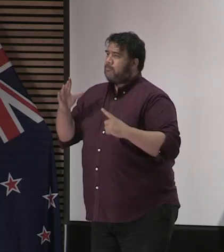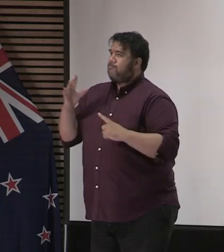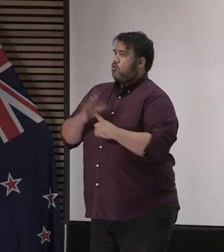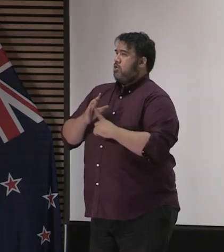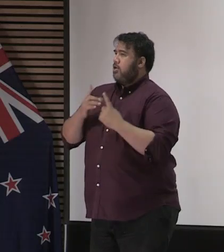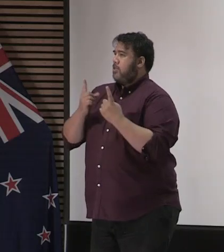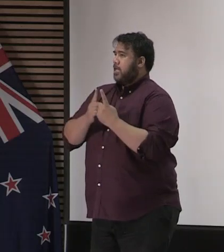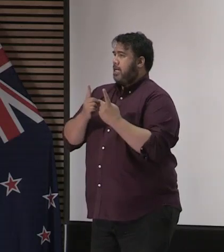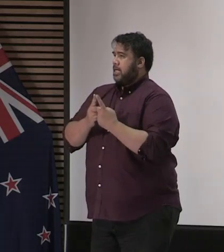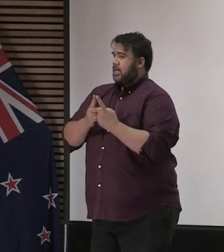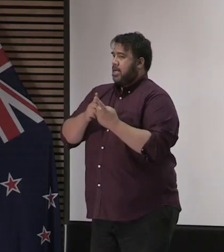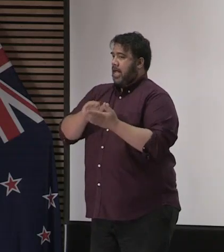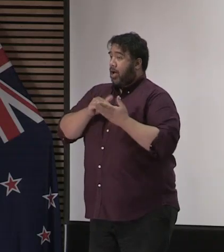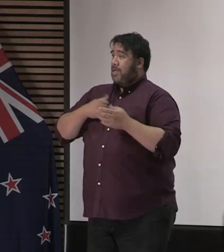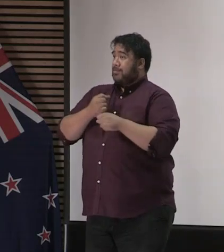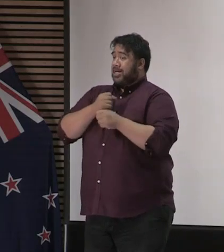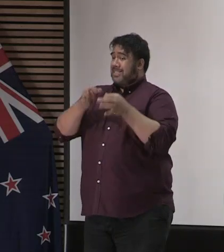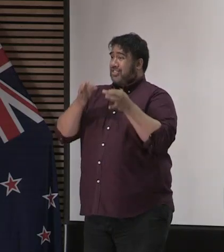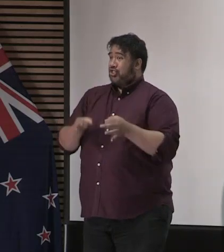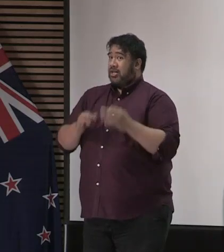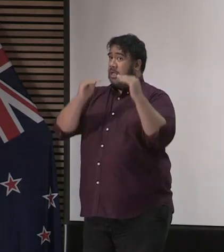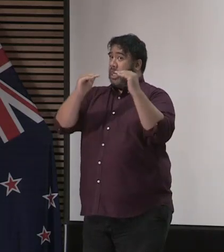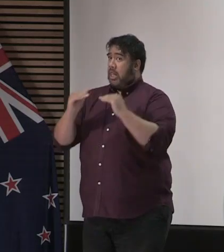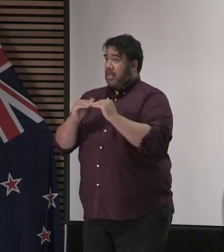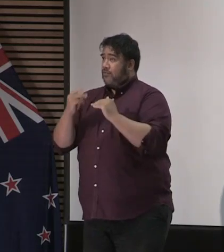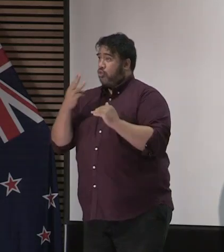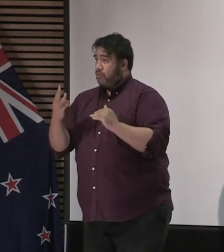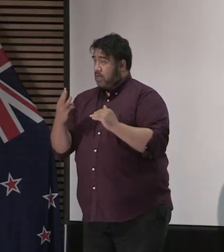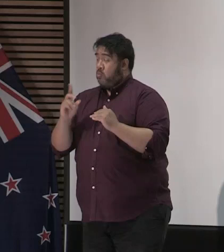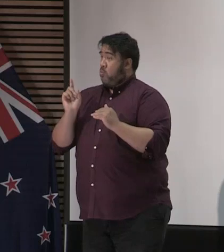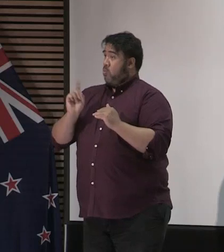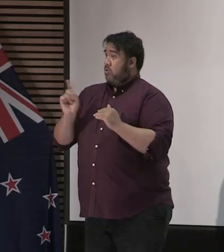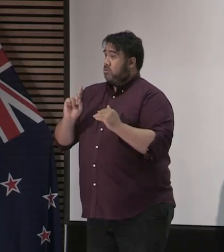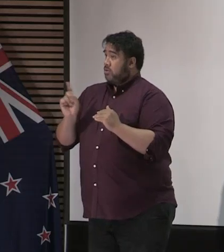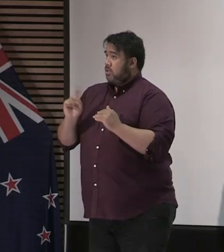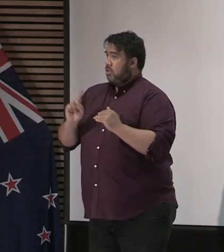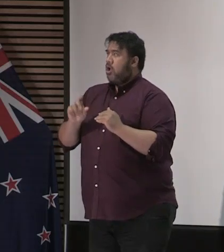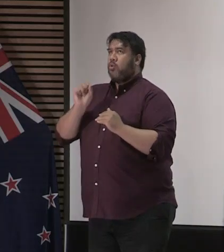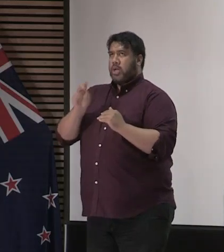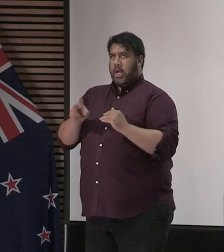Alert Level 4, yes. This was one of